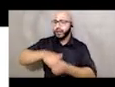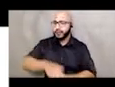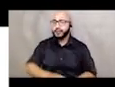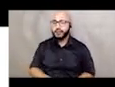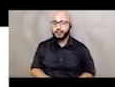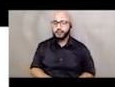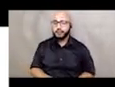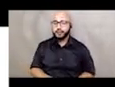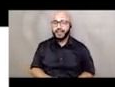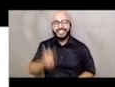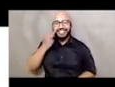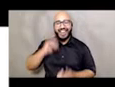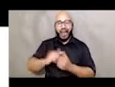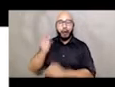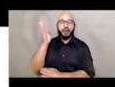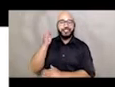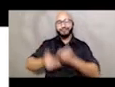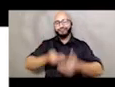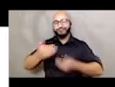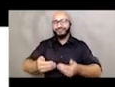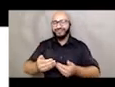Let's see how this goes. Next slide, please.